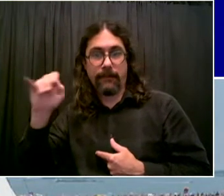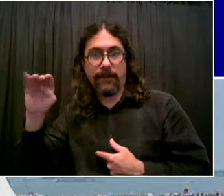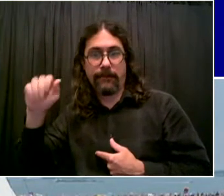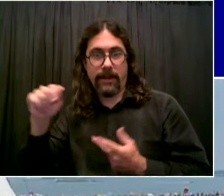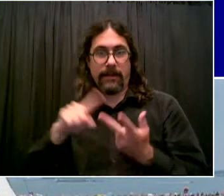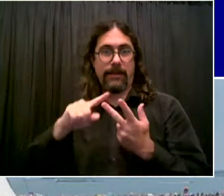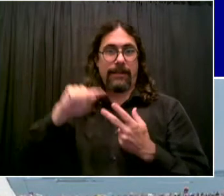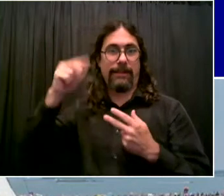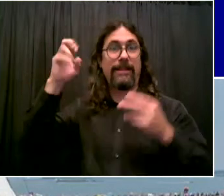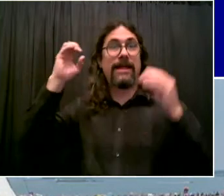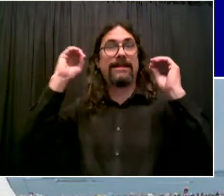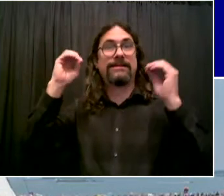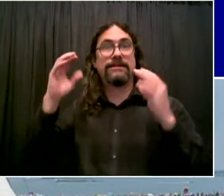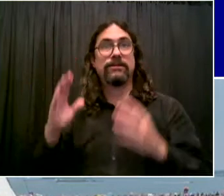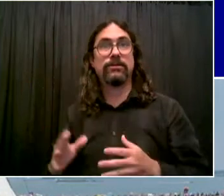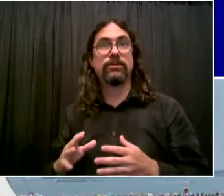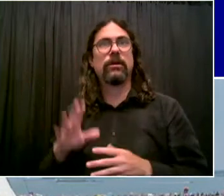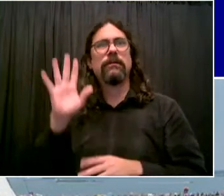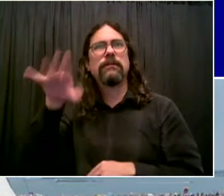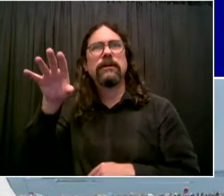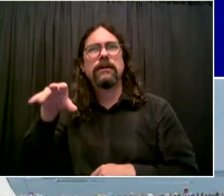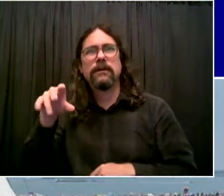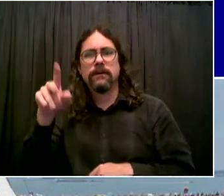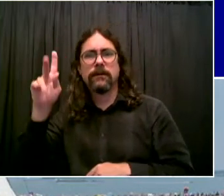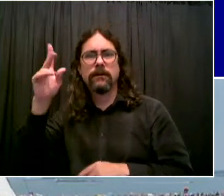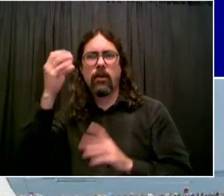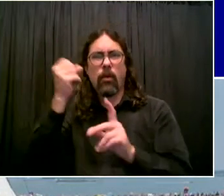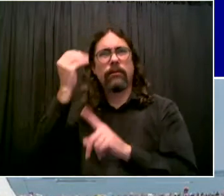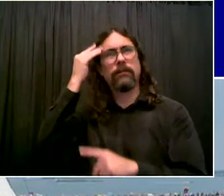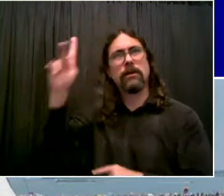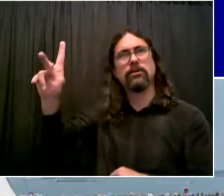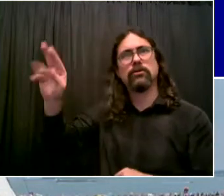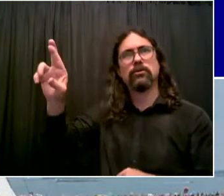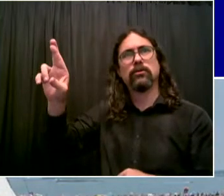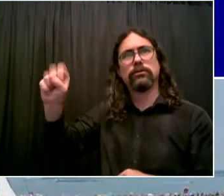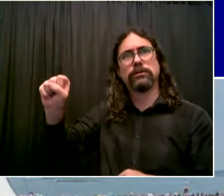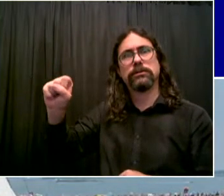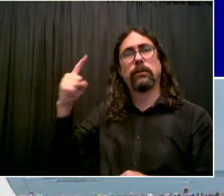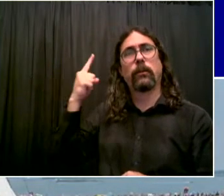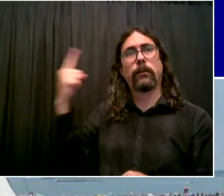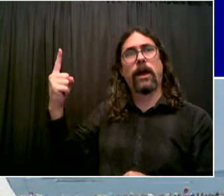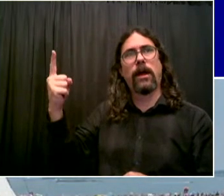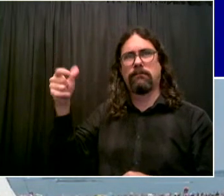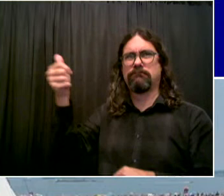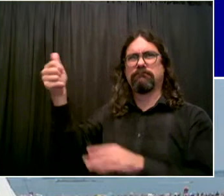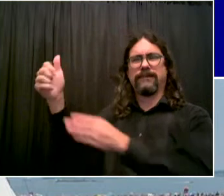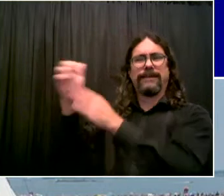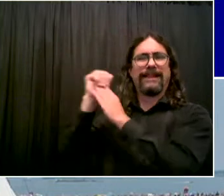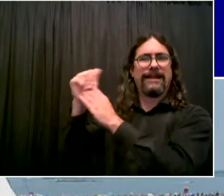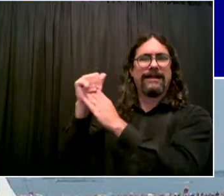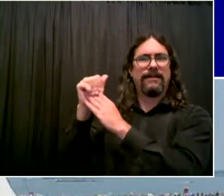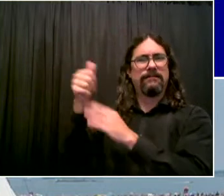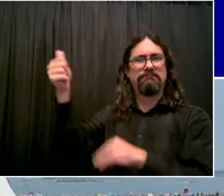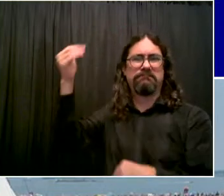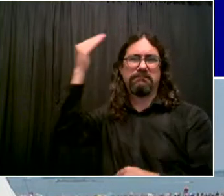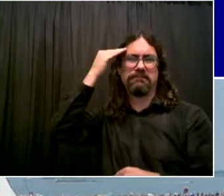OF MY TOP FIVE. YOUR ALL-TIME TOP FIVE? THE TEACHER. HE SET THE RECORD STRIGAHT ABOUT THE BRONX